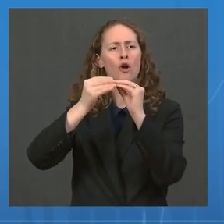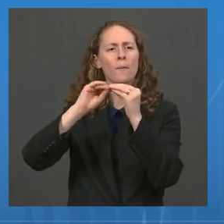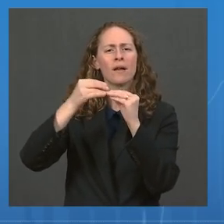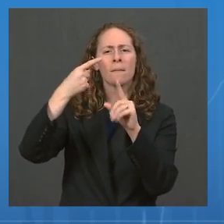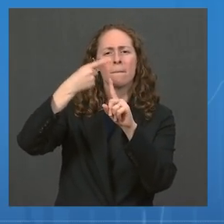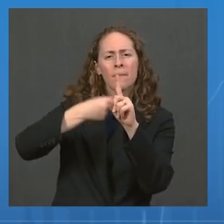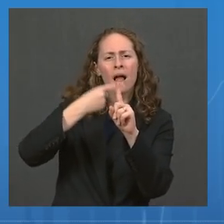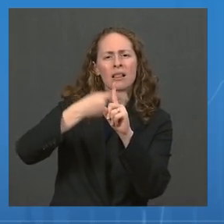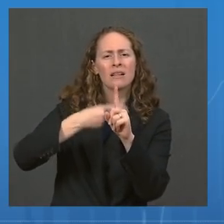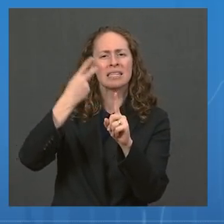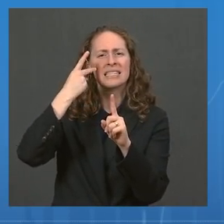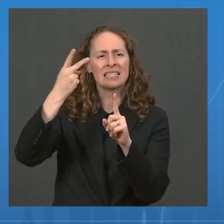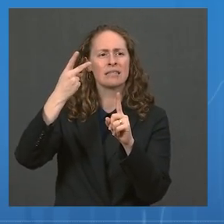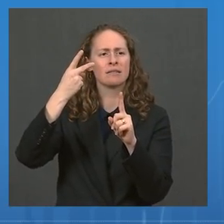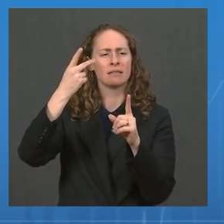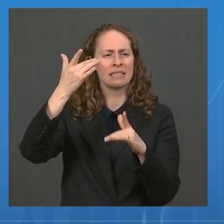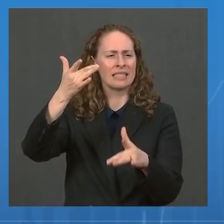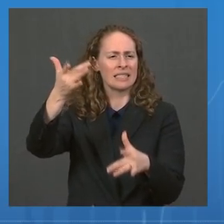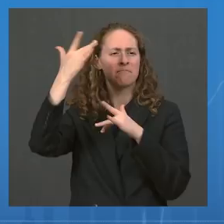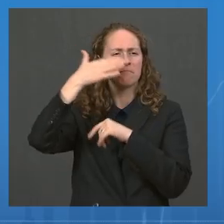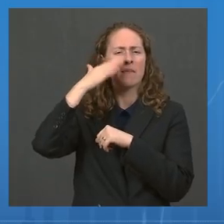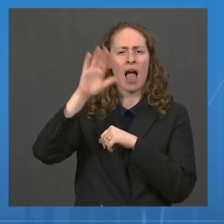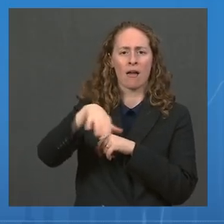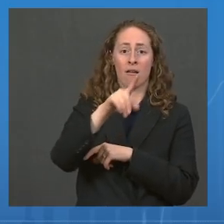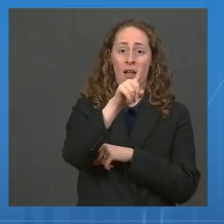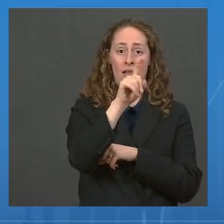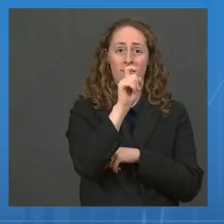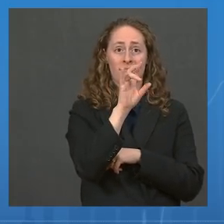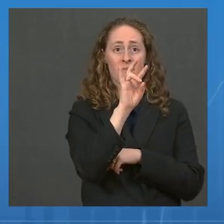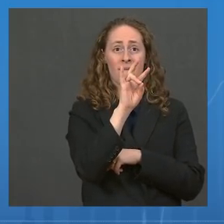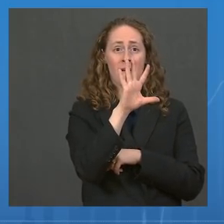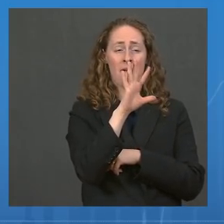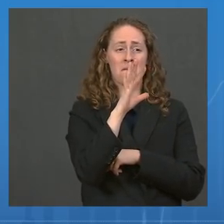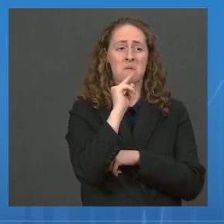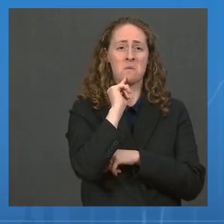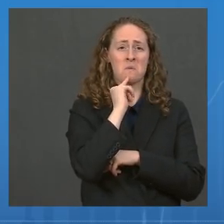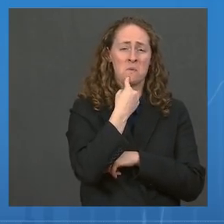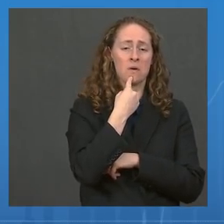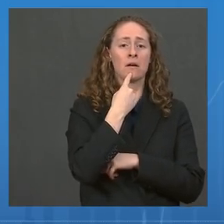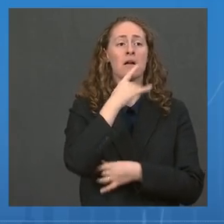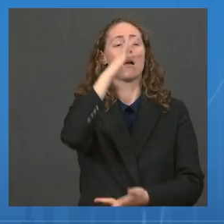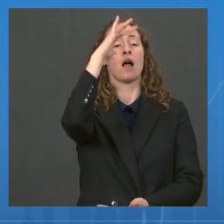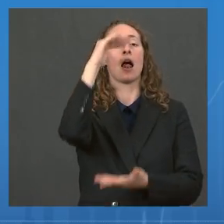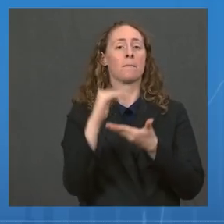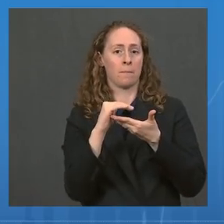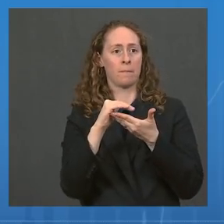175 unvaccinated, 37 of the people who got two doses,